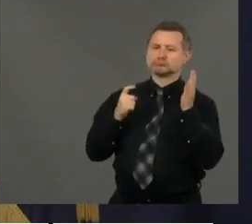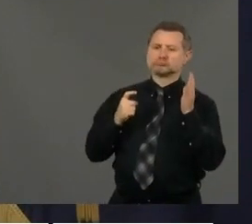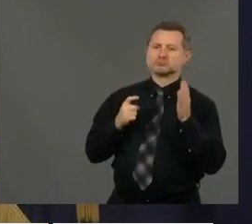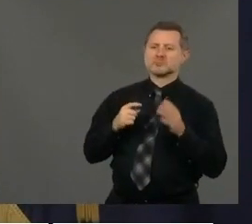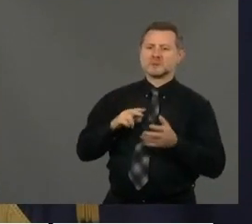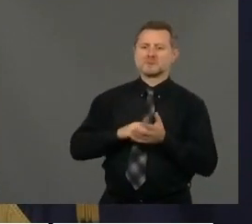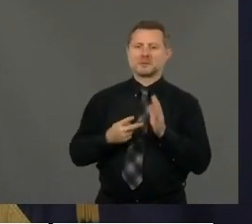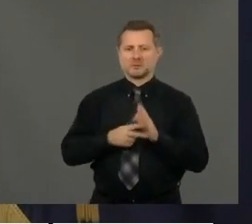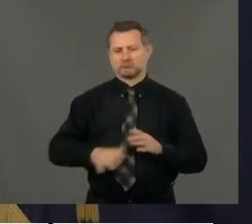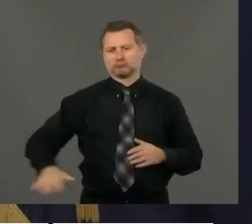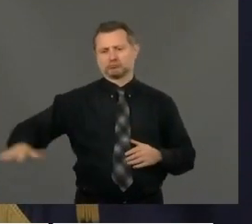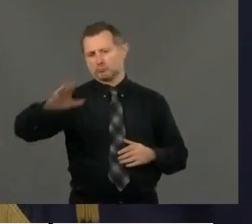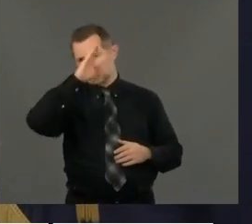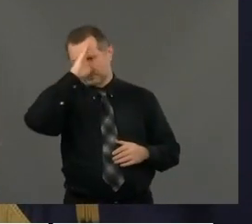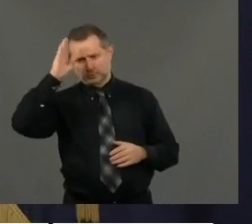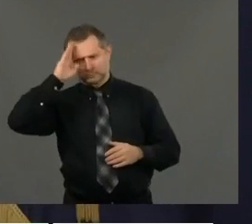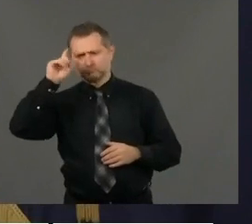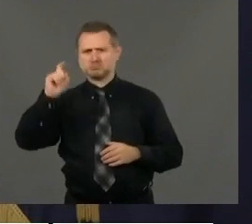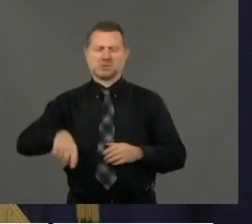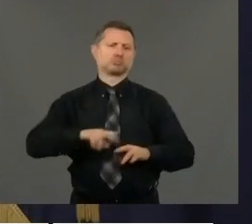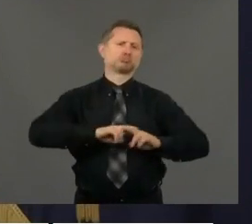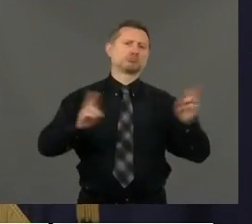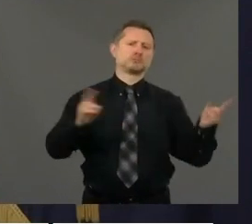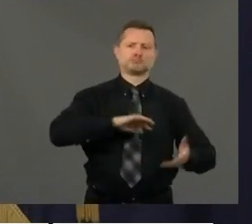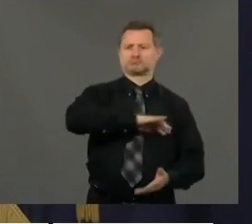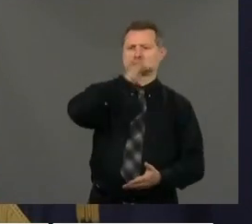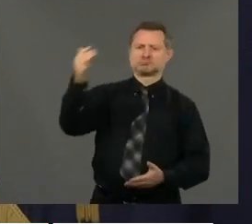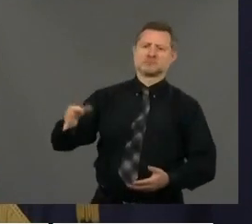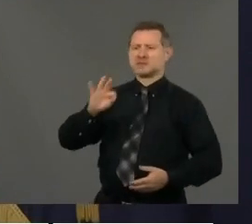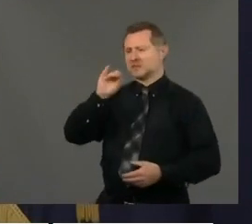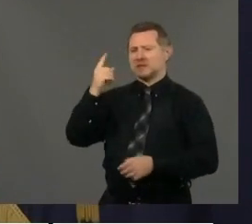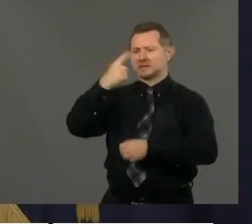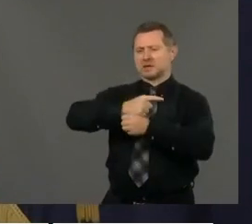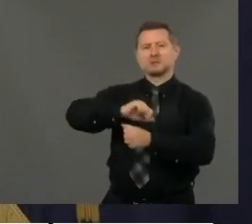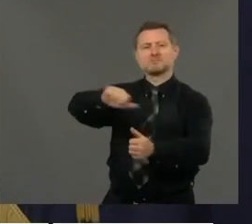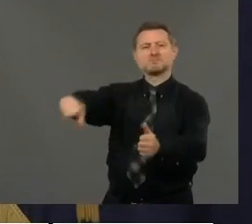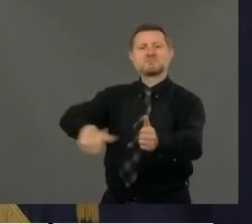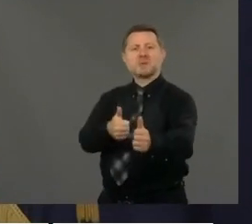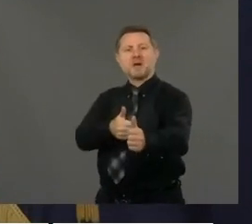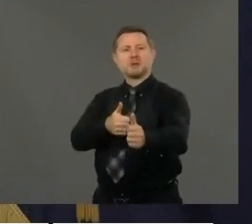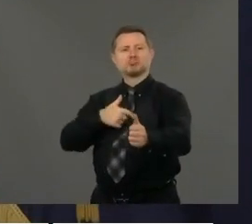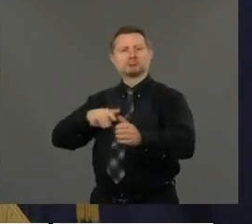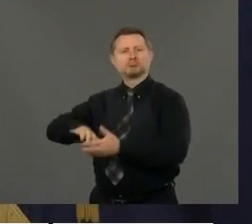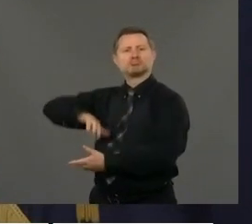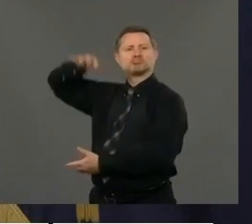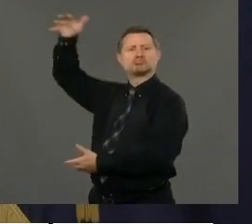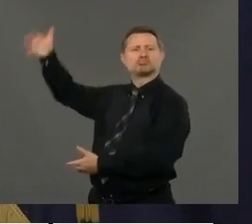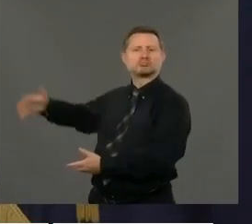THE 90 DAY PPE IS GOING TO BE A